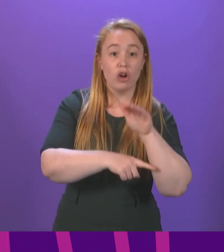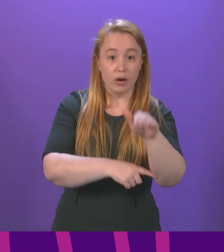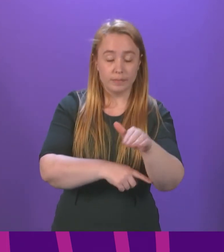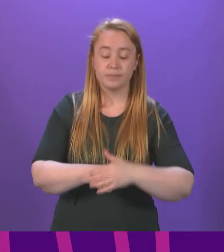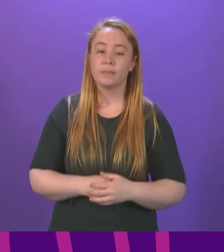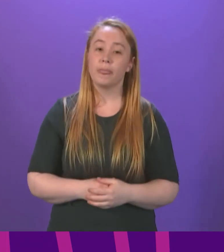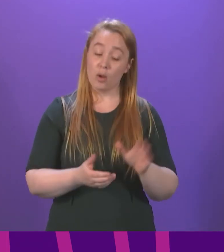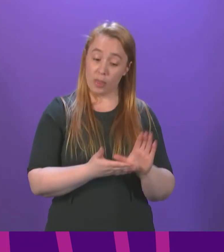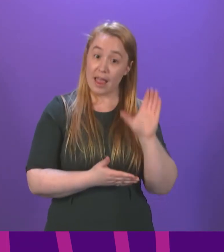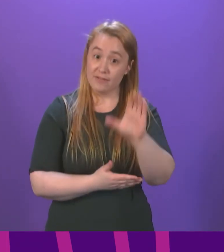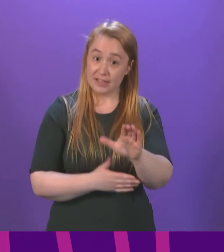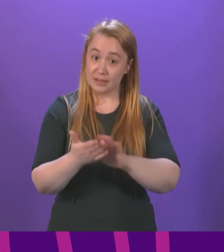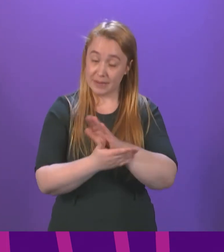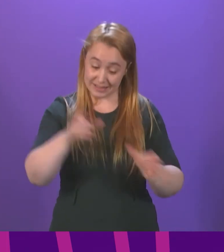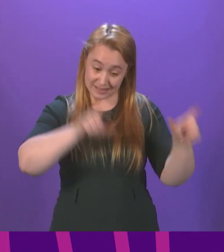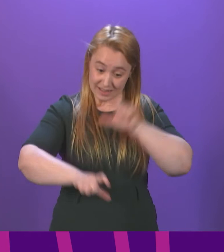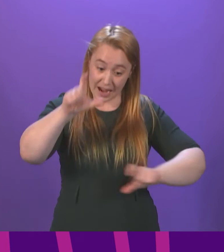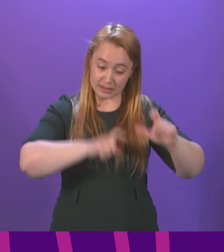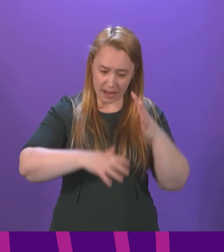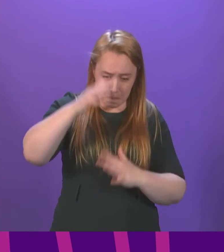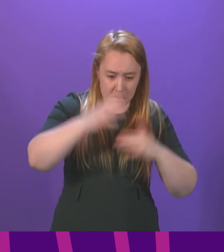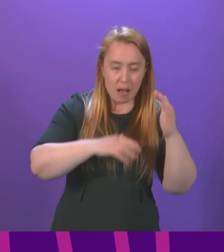investment, we will build on that science to create a service that can help in our next